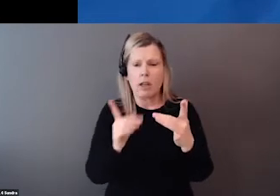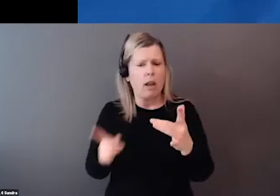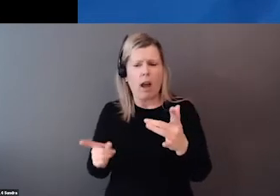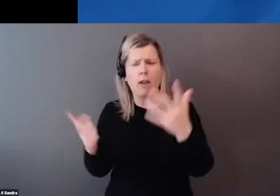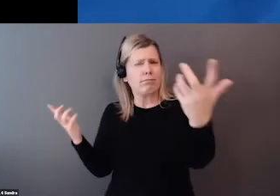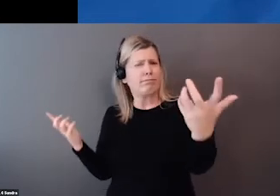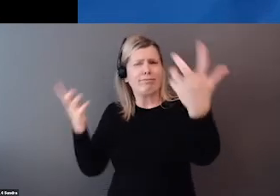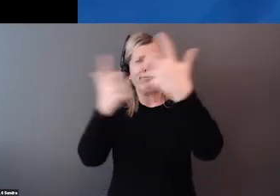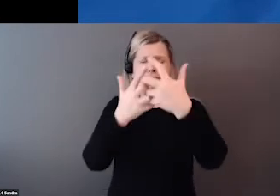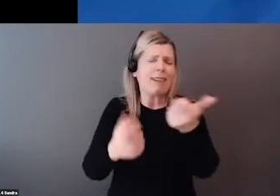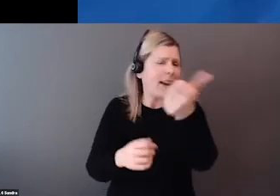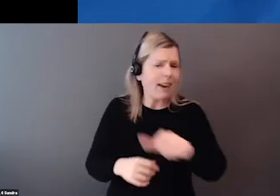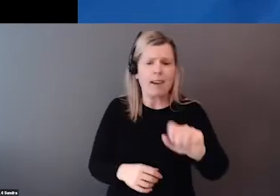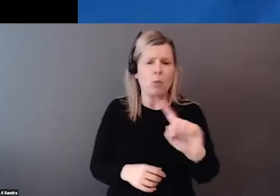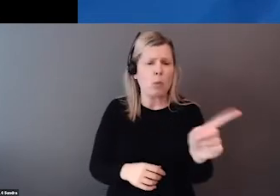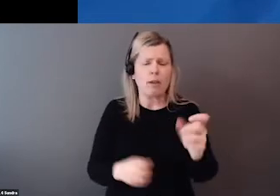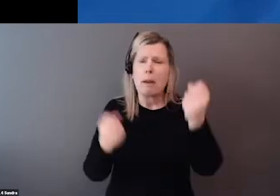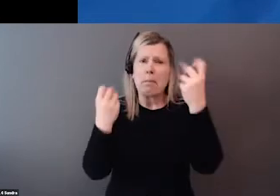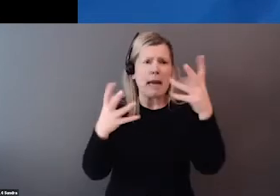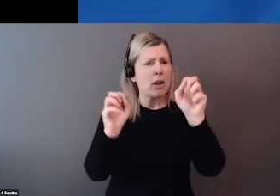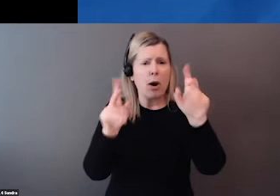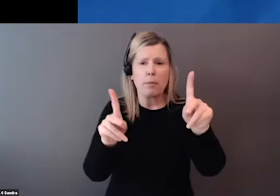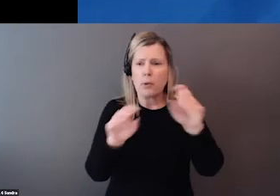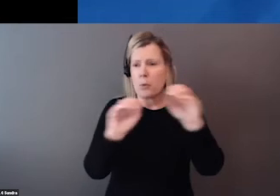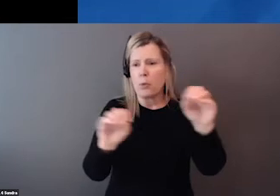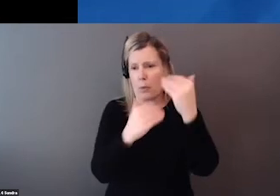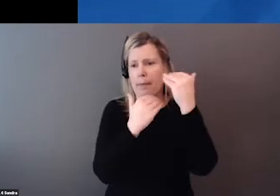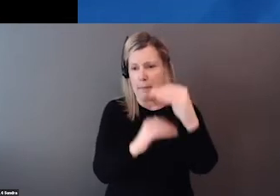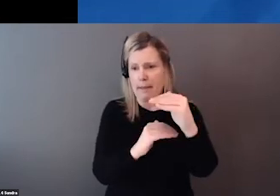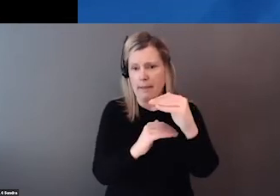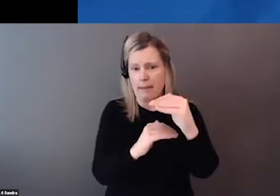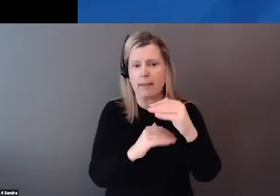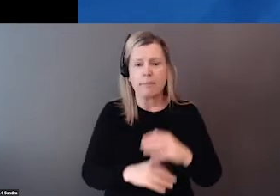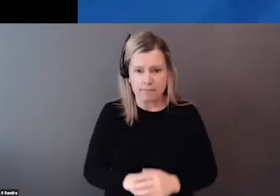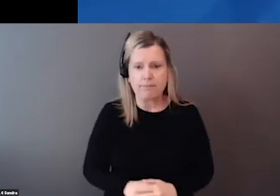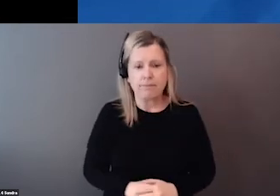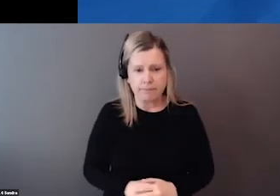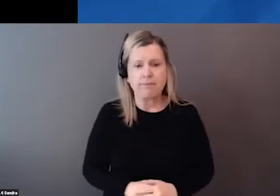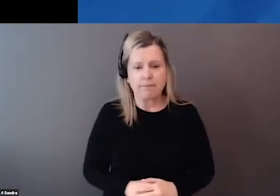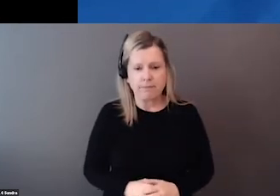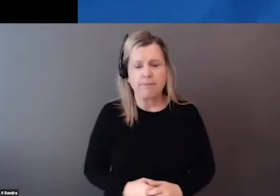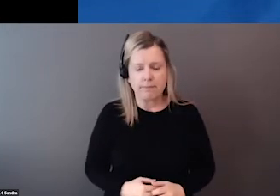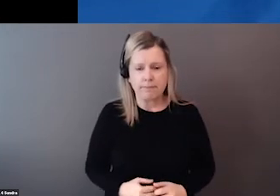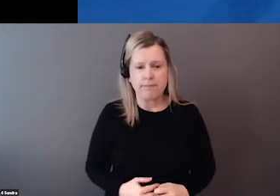for some folks, but the world has changed dramatically, that with the right technology and with the right procedures in place,